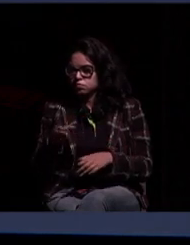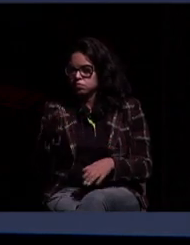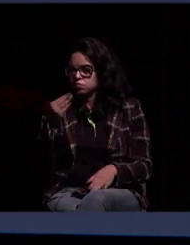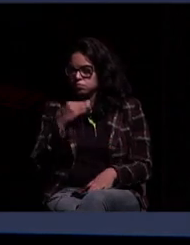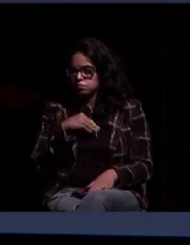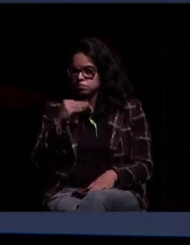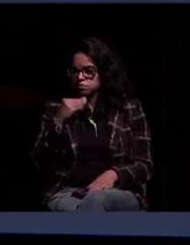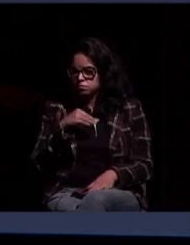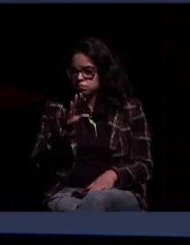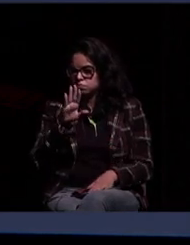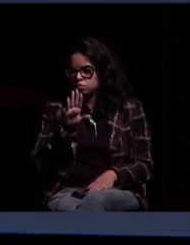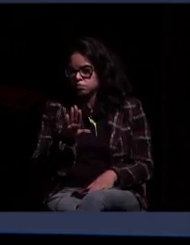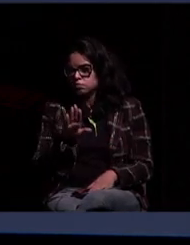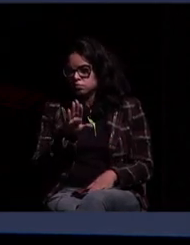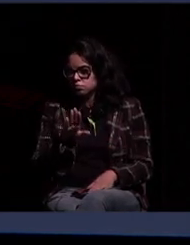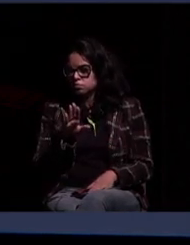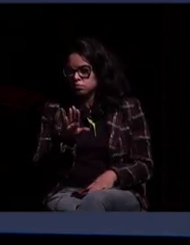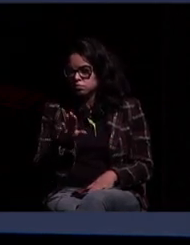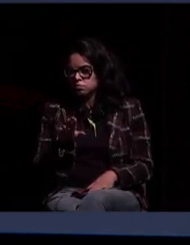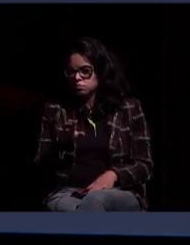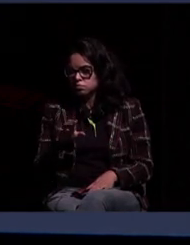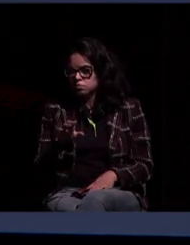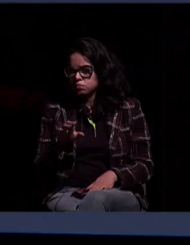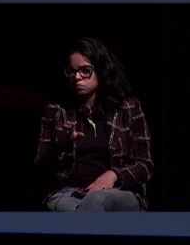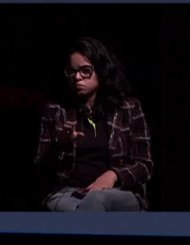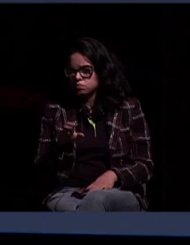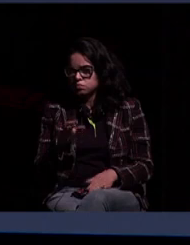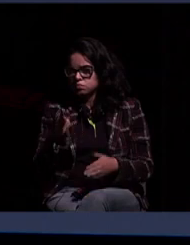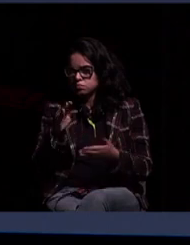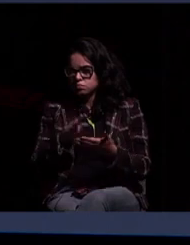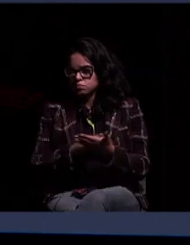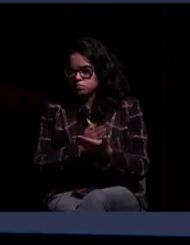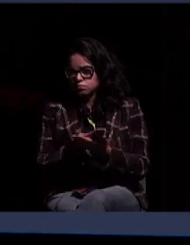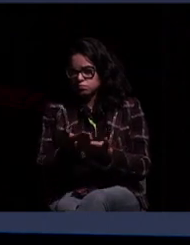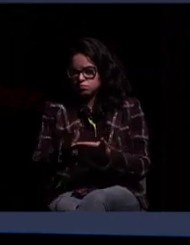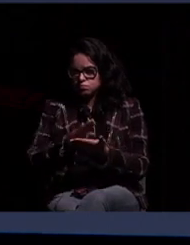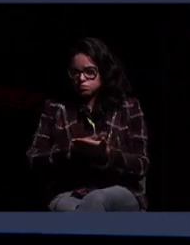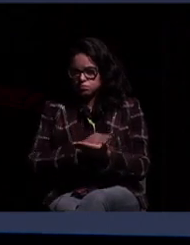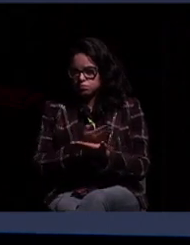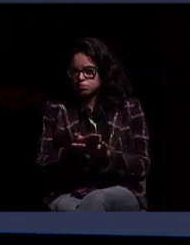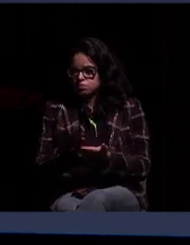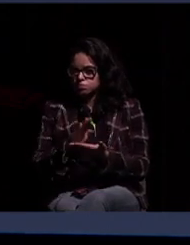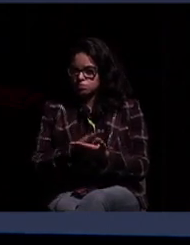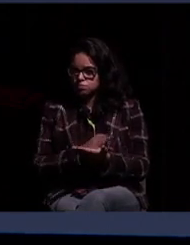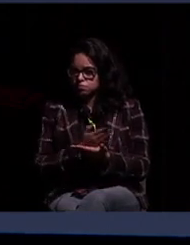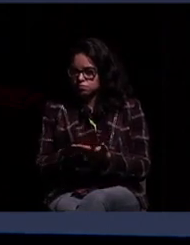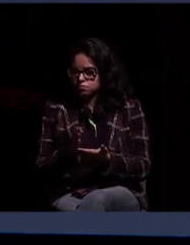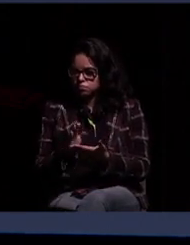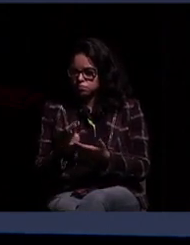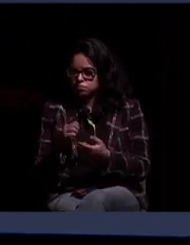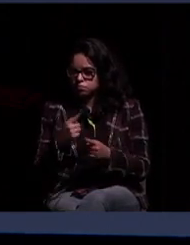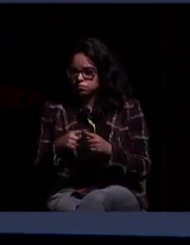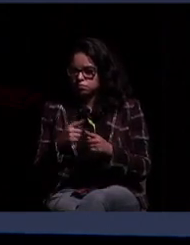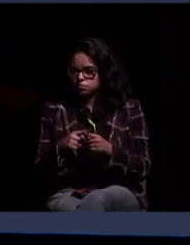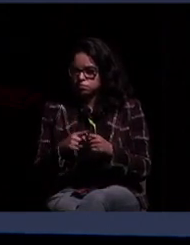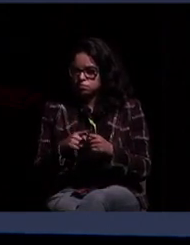and pressured, in denial,